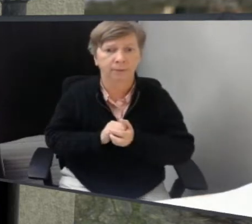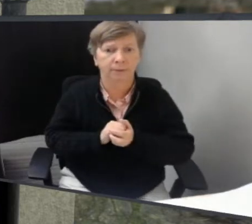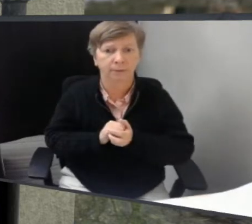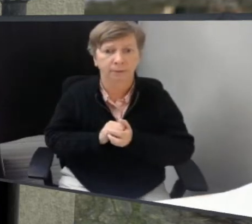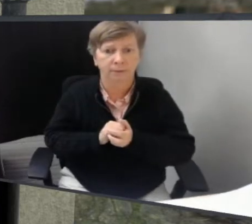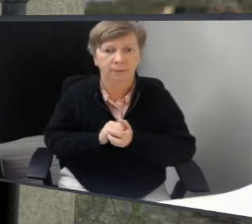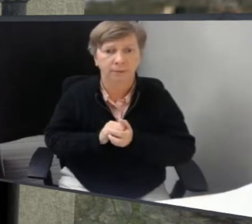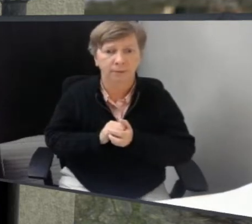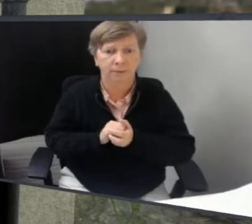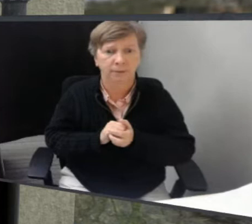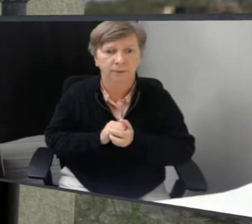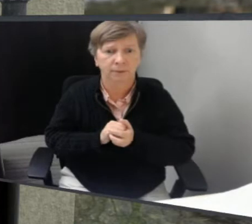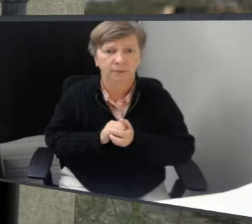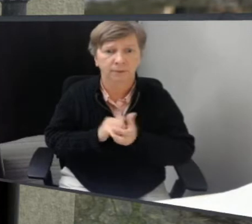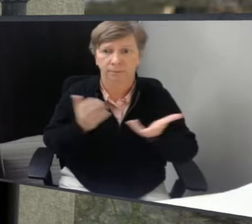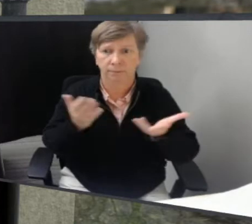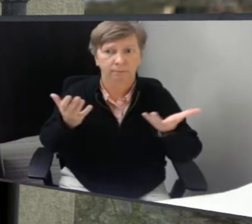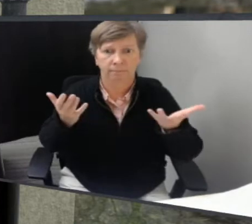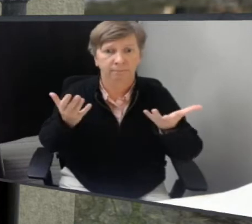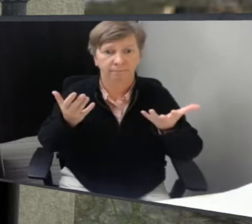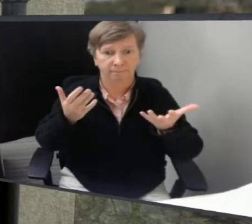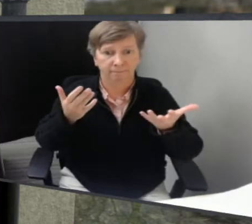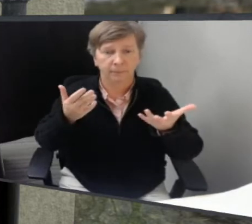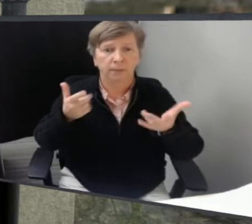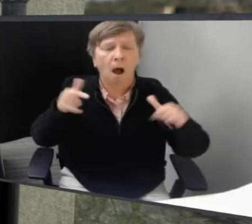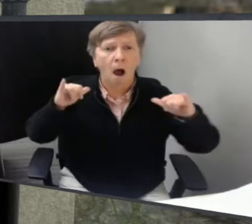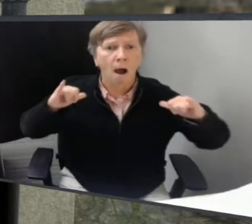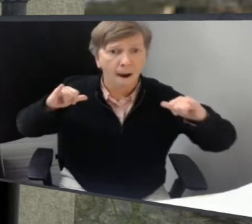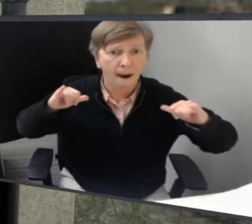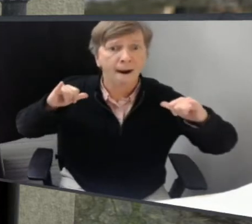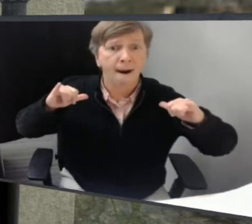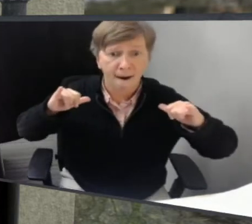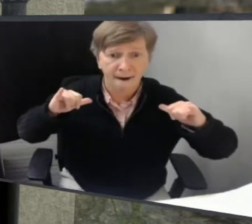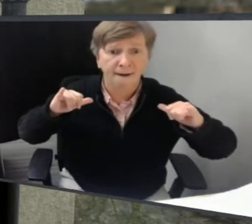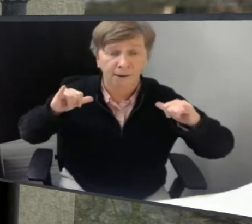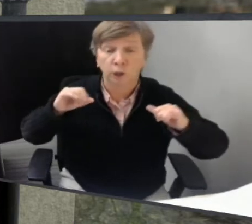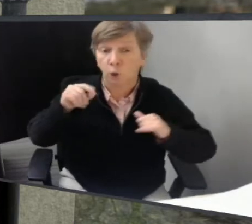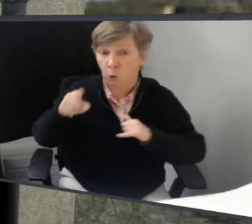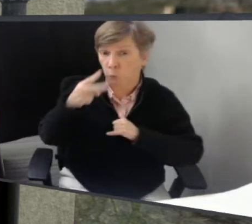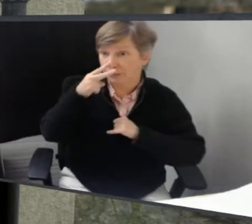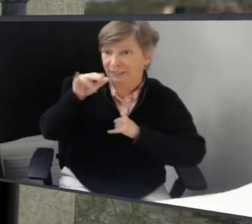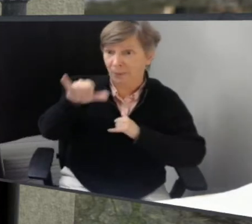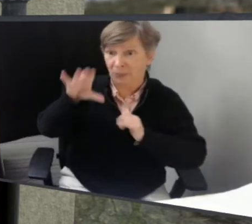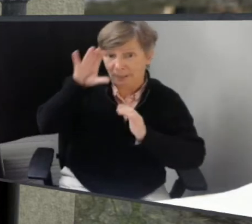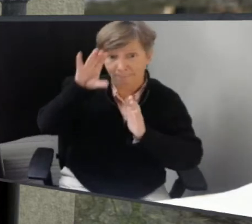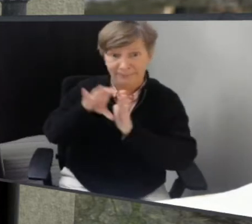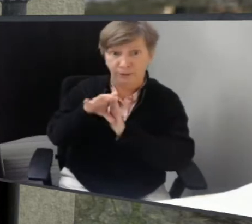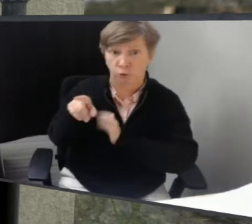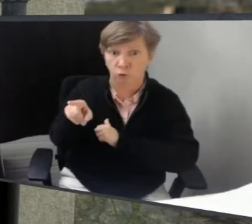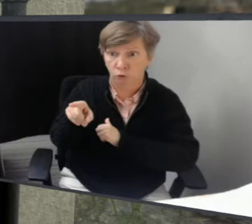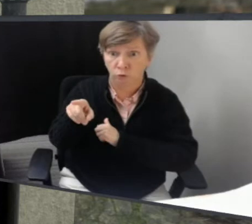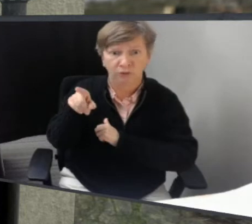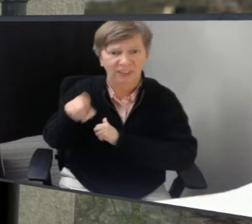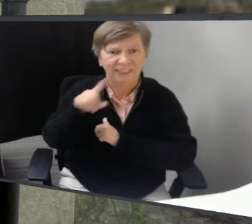interact and socialize within hubs. This was new for everyone.